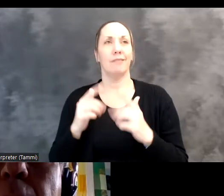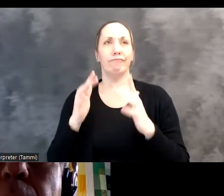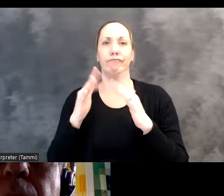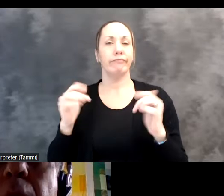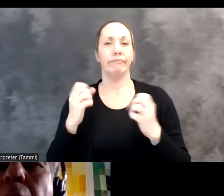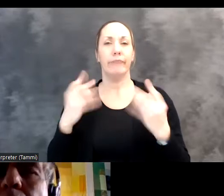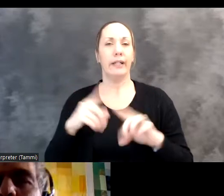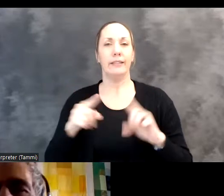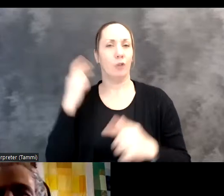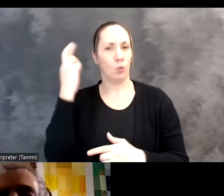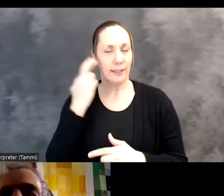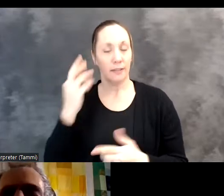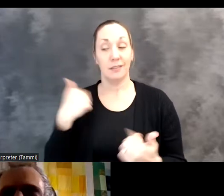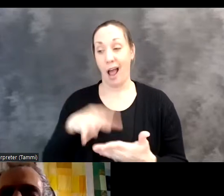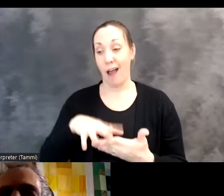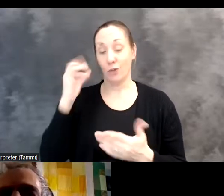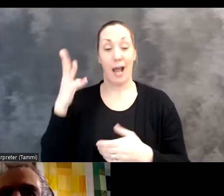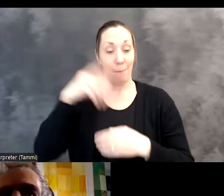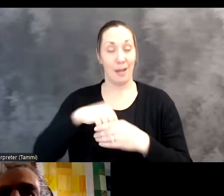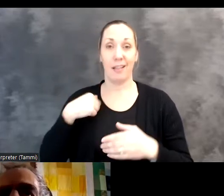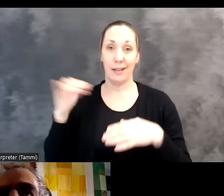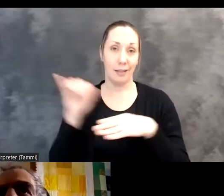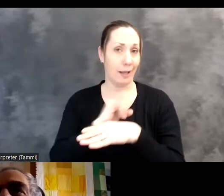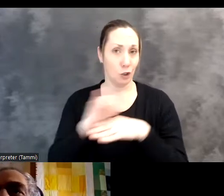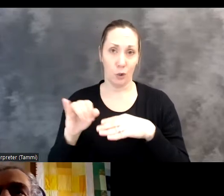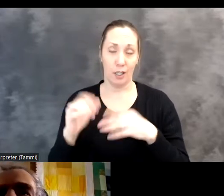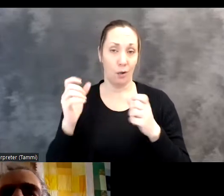, it is big. The reason I think it is big is